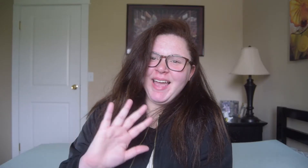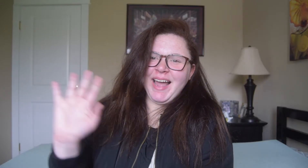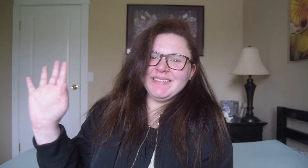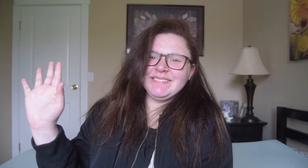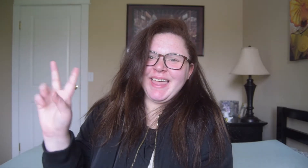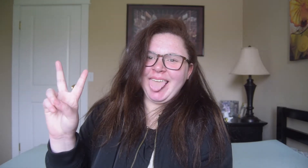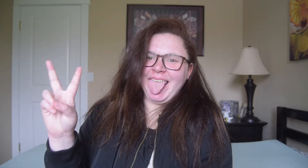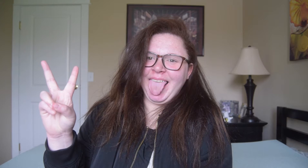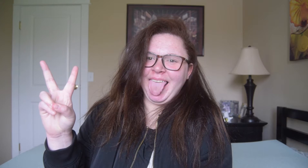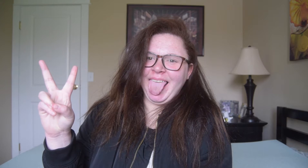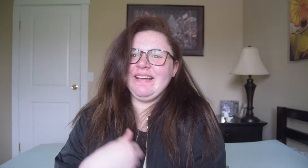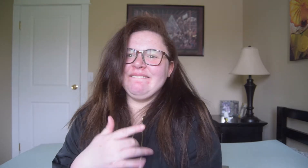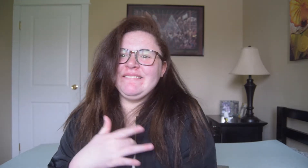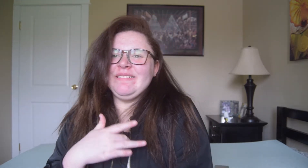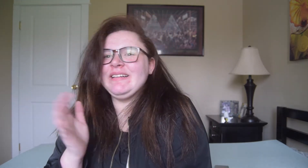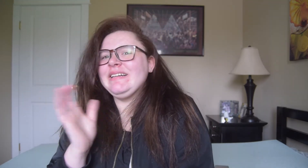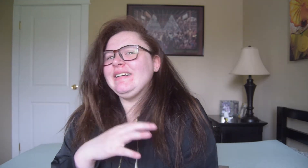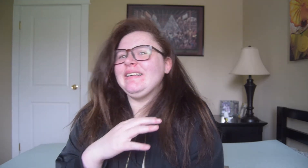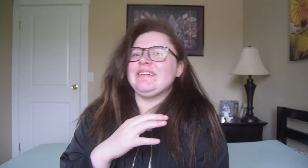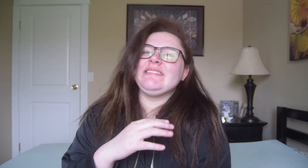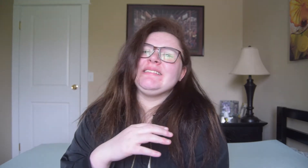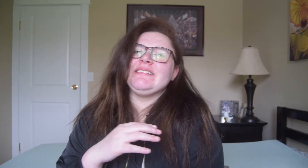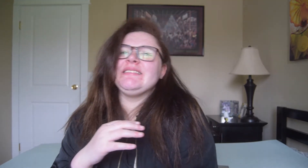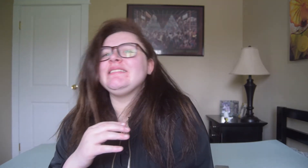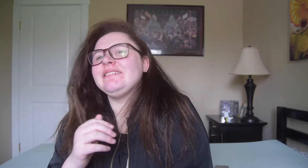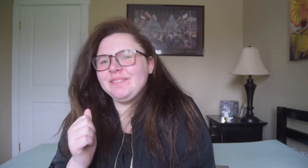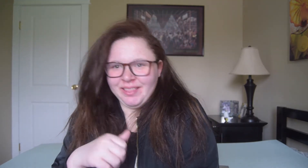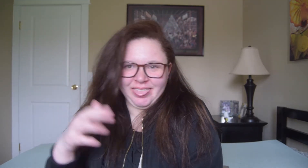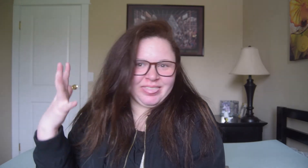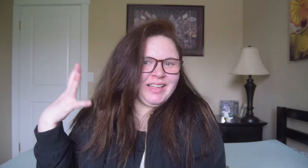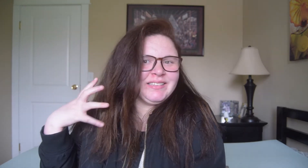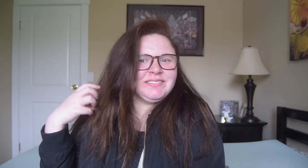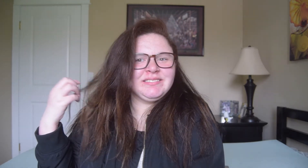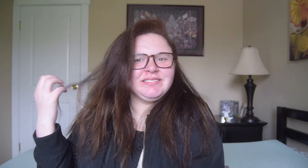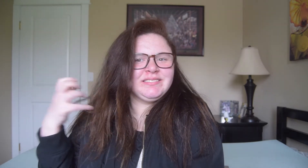Hey guys! I feel weird with my straight hair